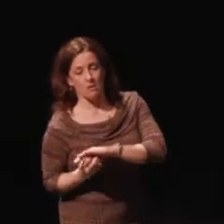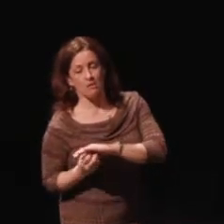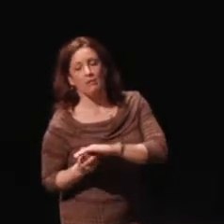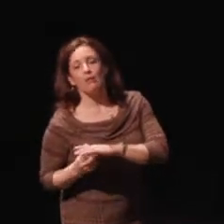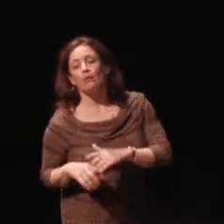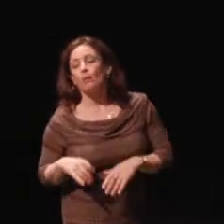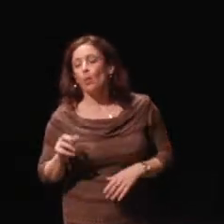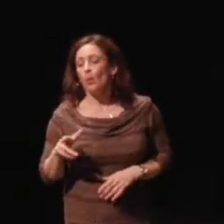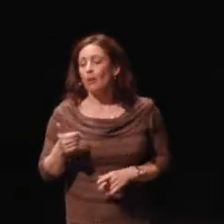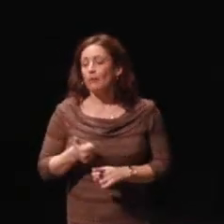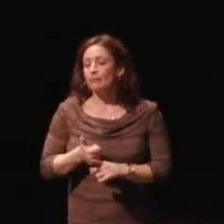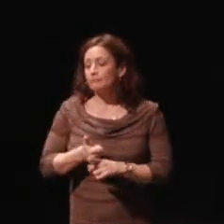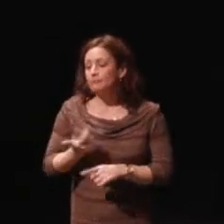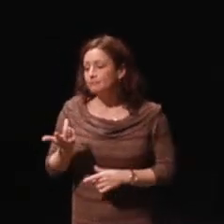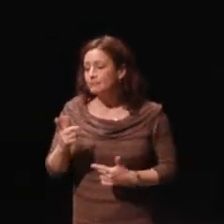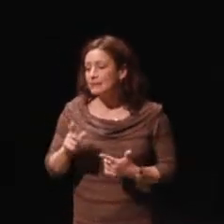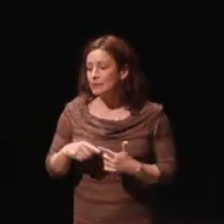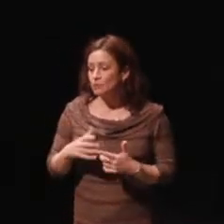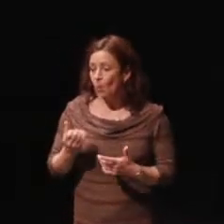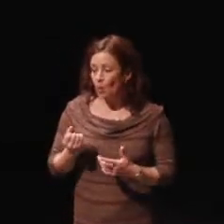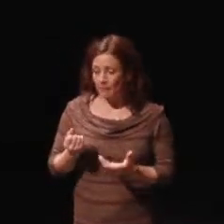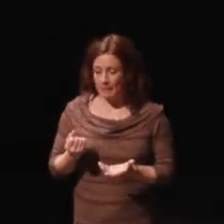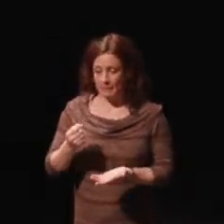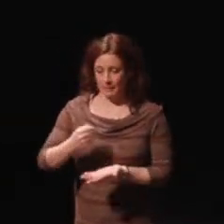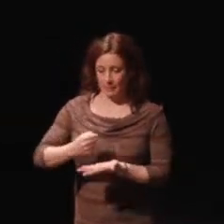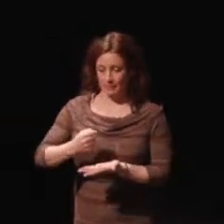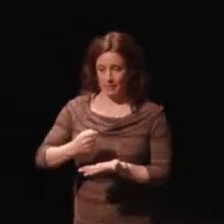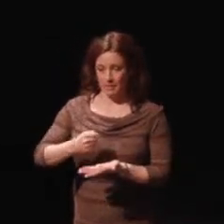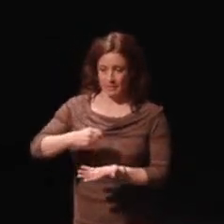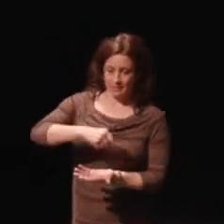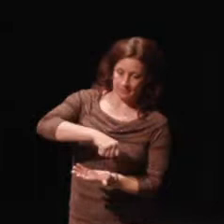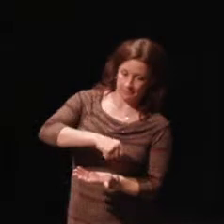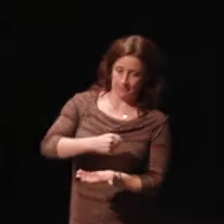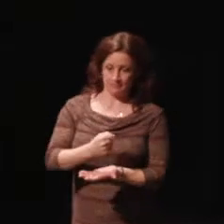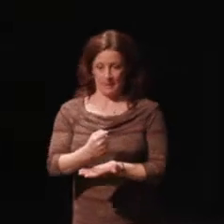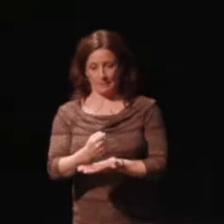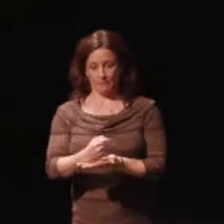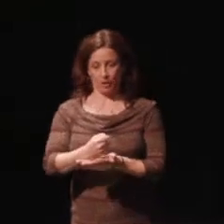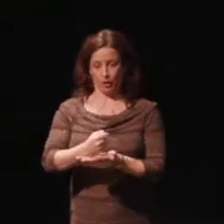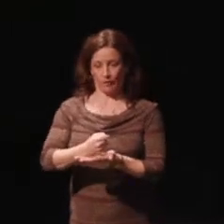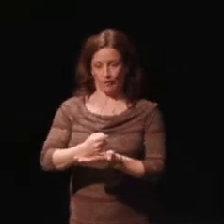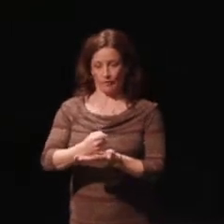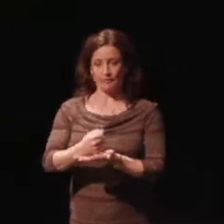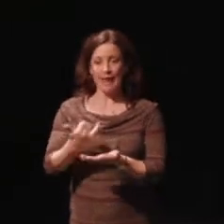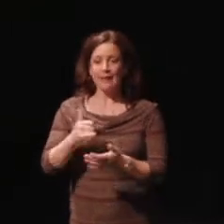or someone that needs to hold it perhaps vertically, and any kind of non-traditional grip,